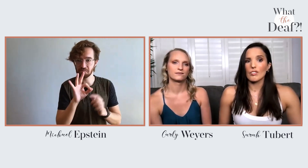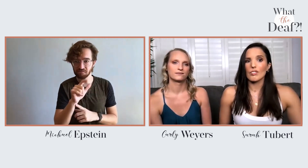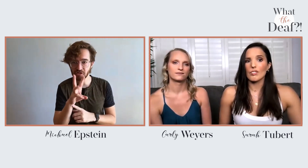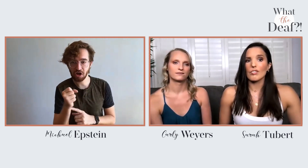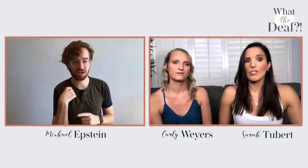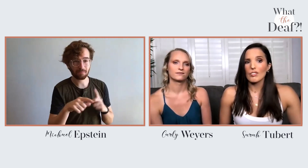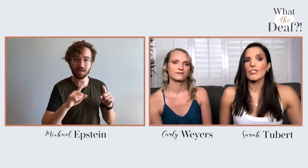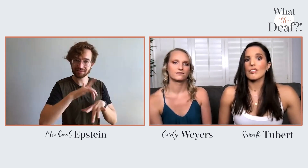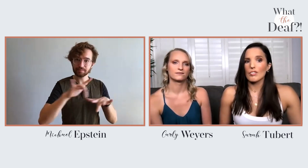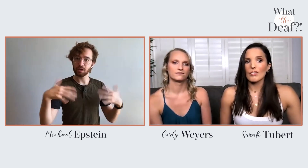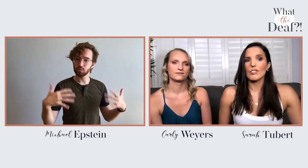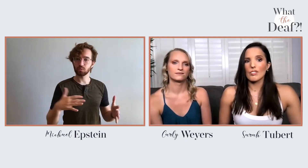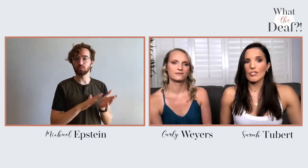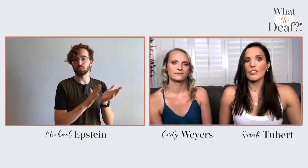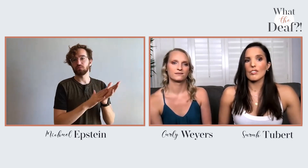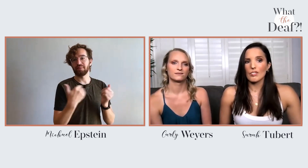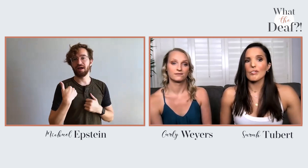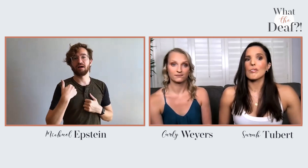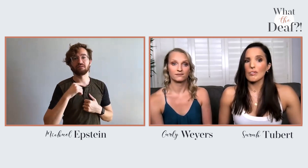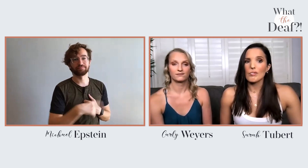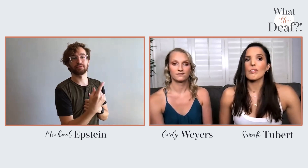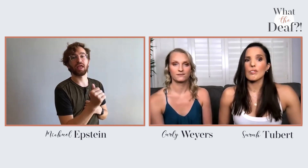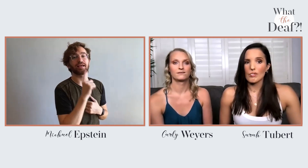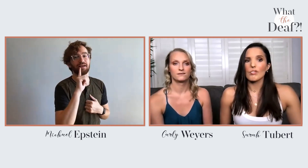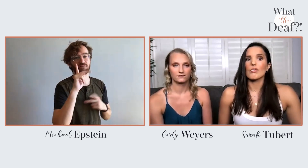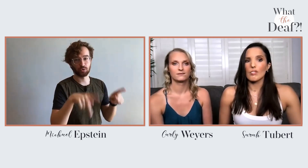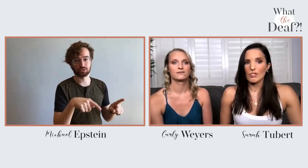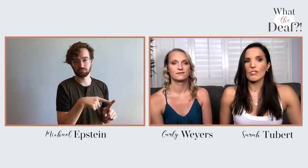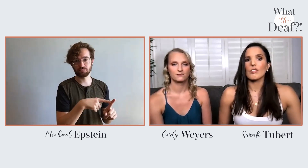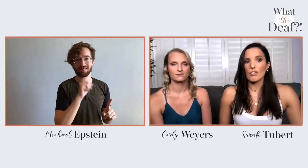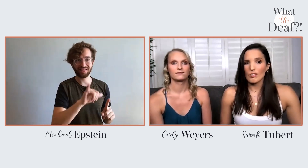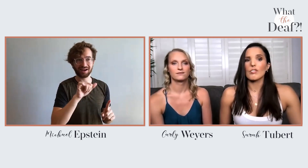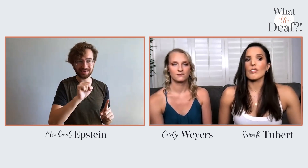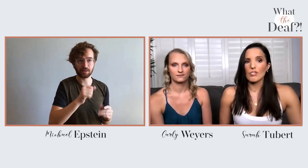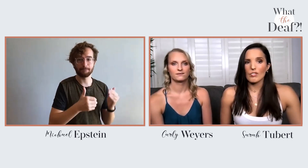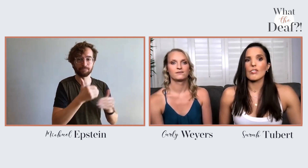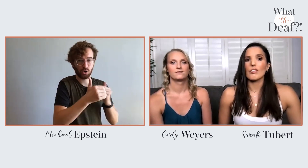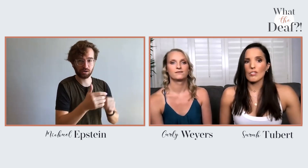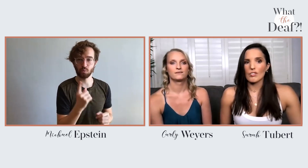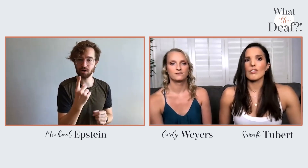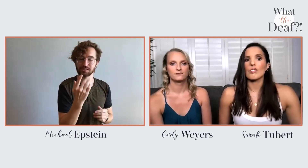Maybe not, I'm sure it has its flaws, but at the same time, you have to applaud that deaf person, because that is part of the process.